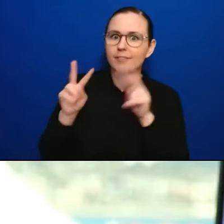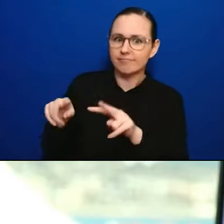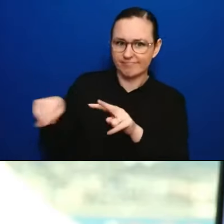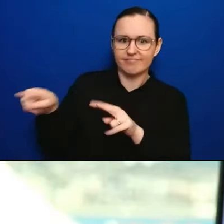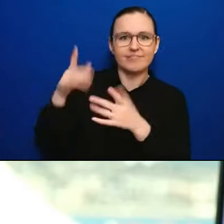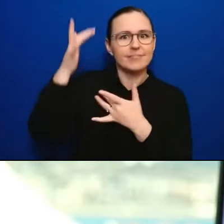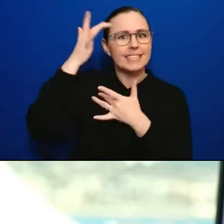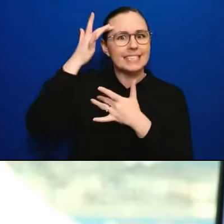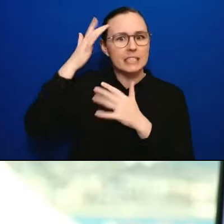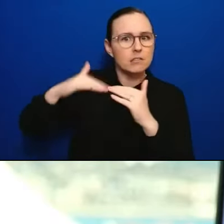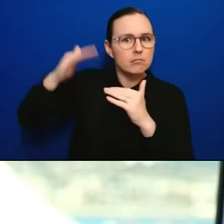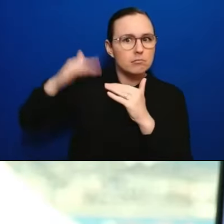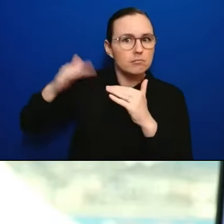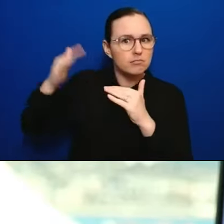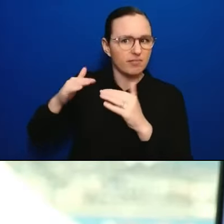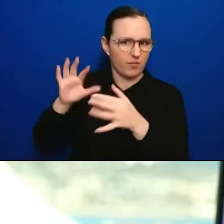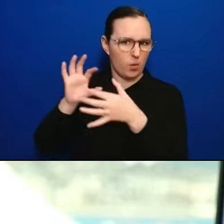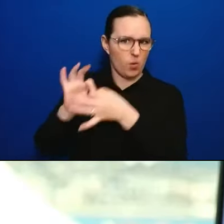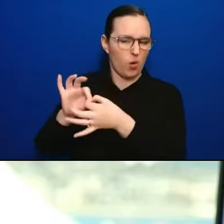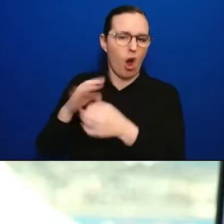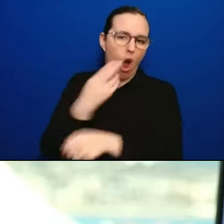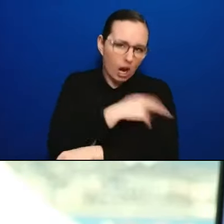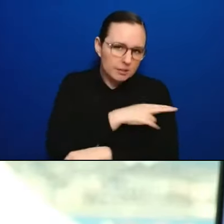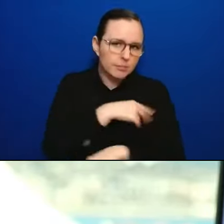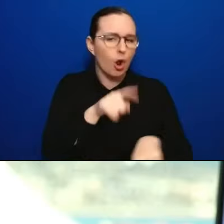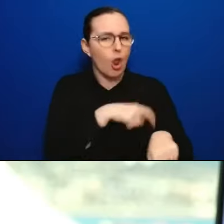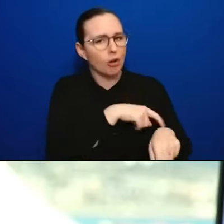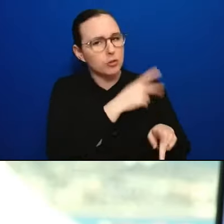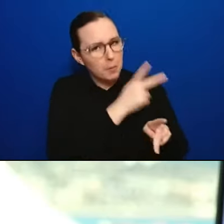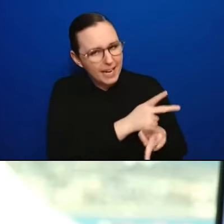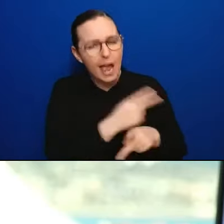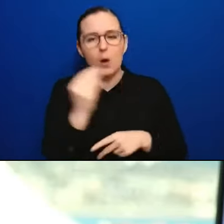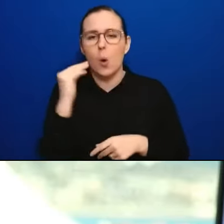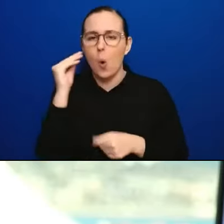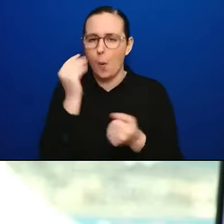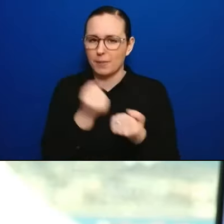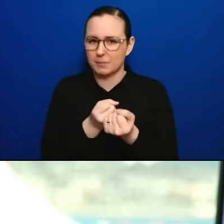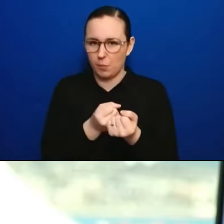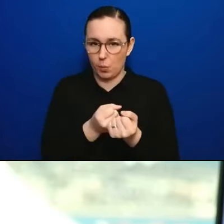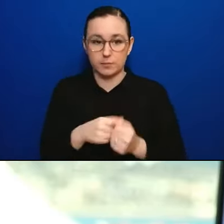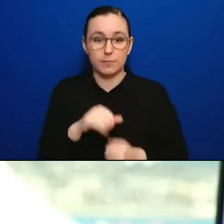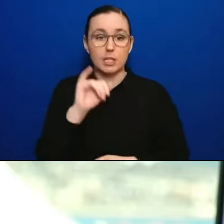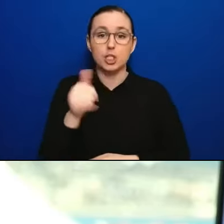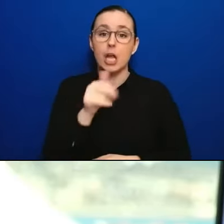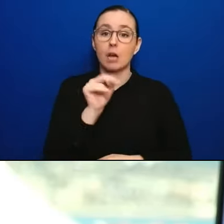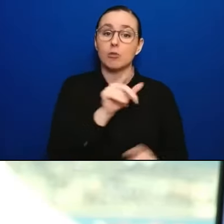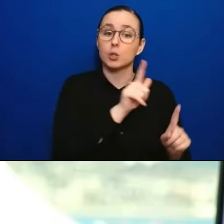Health authorities obviously continue to closely monitor sickness levels across health services especially in hospitals.